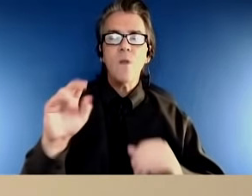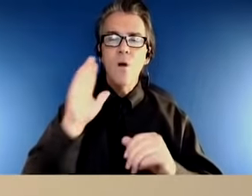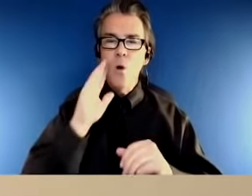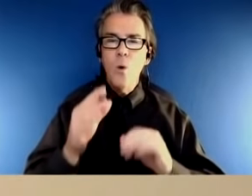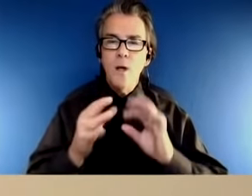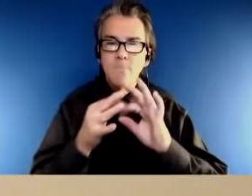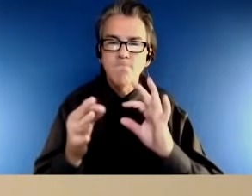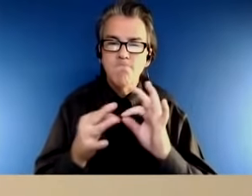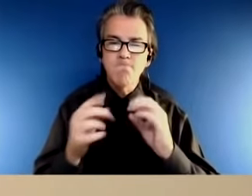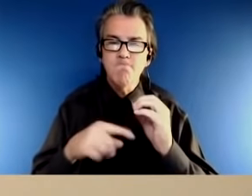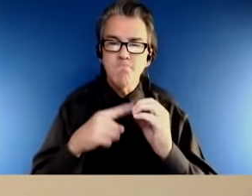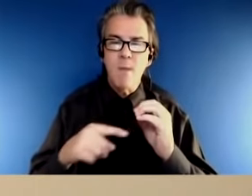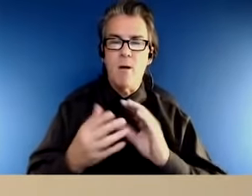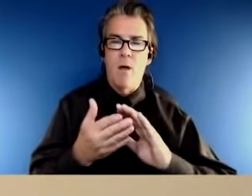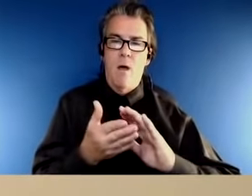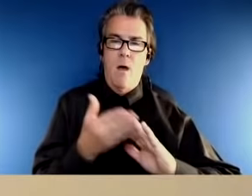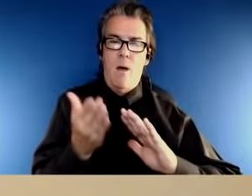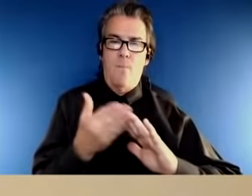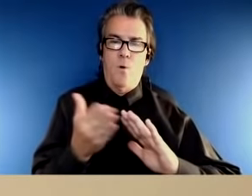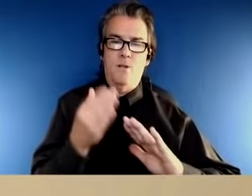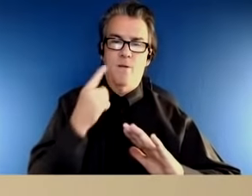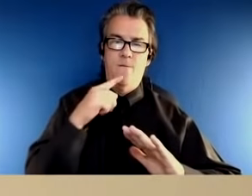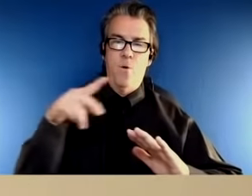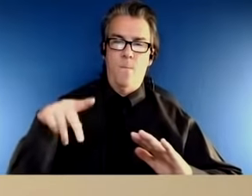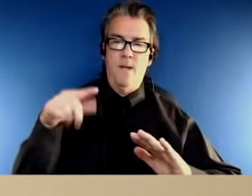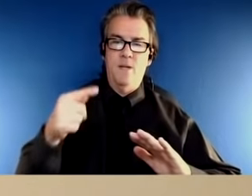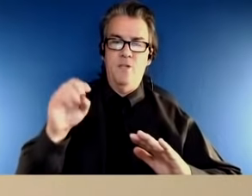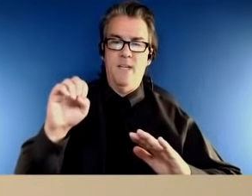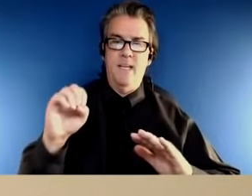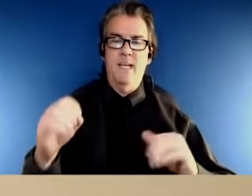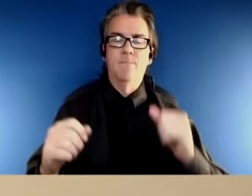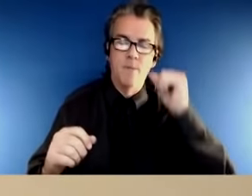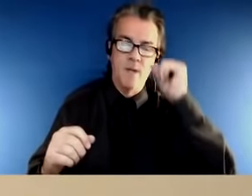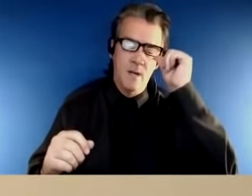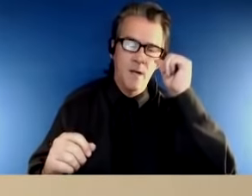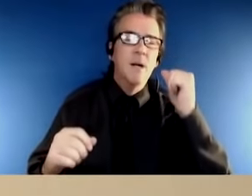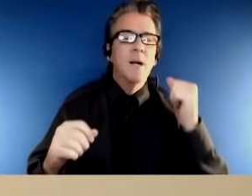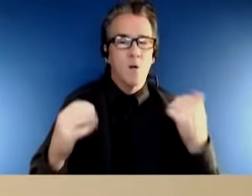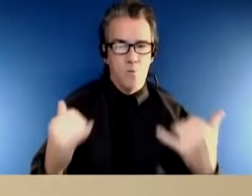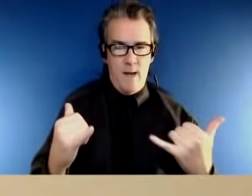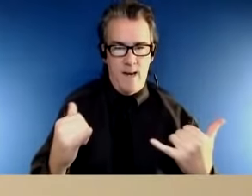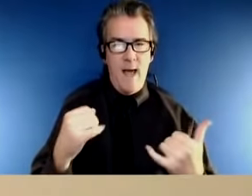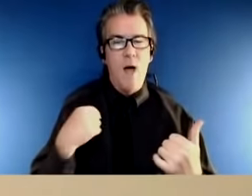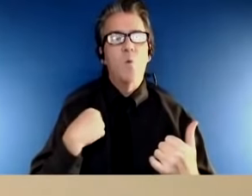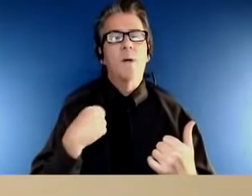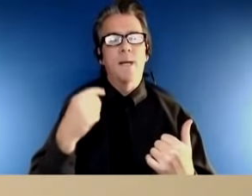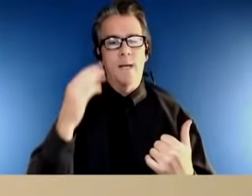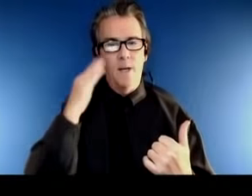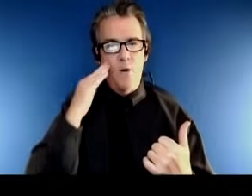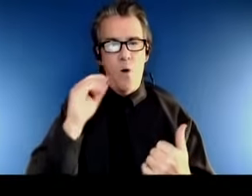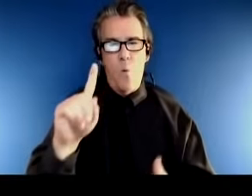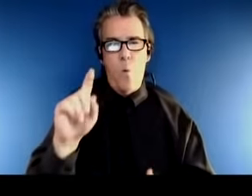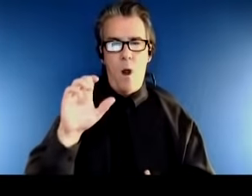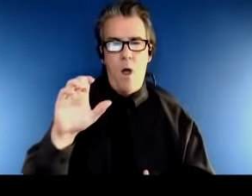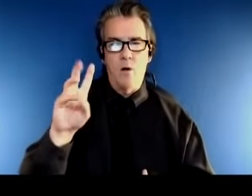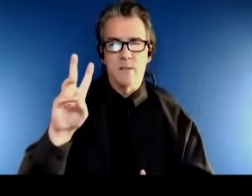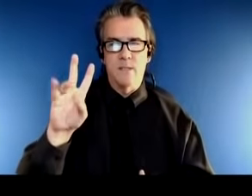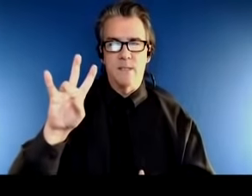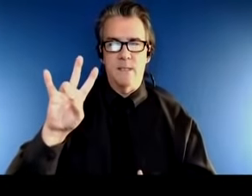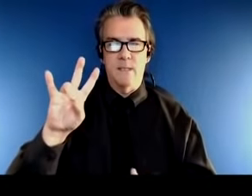by the end of tomorrow, does that mean sundown, or does it mean at the end of the day? And then my next question would be,